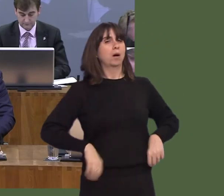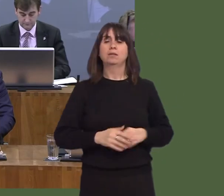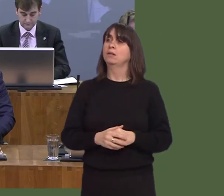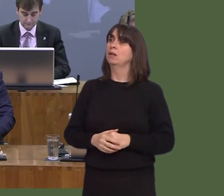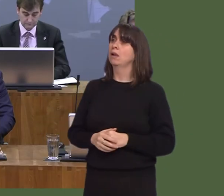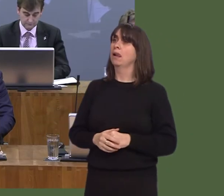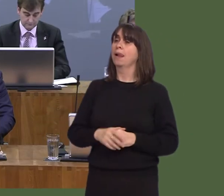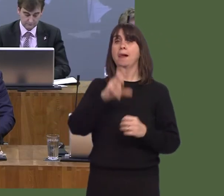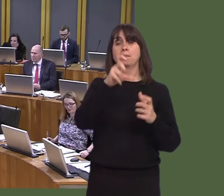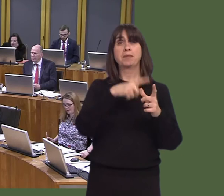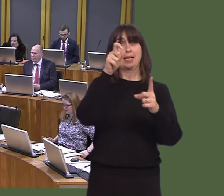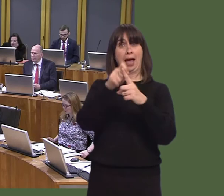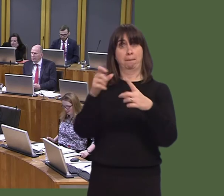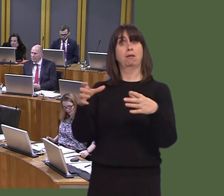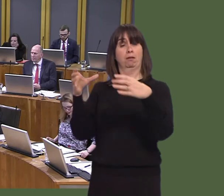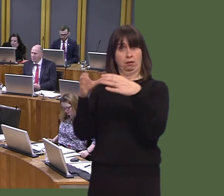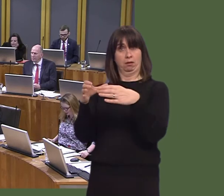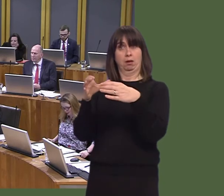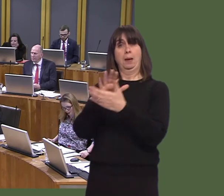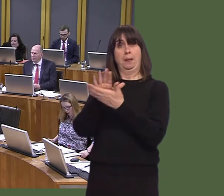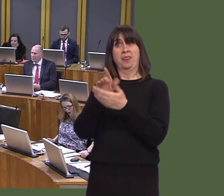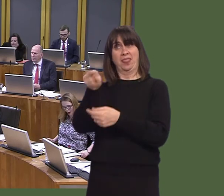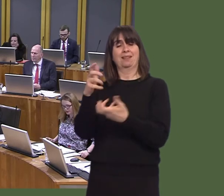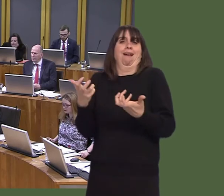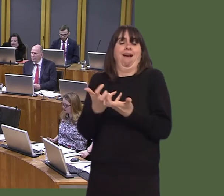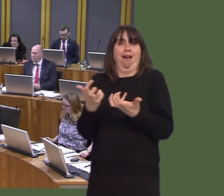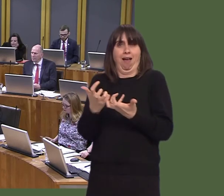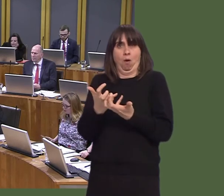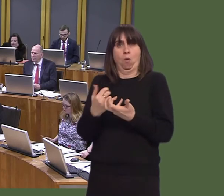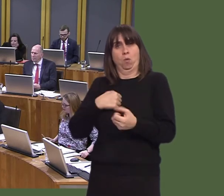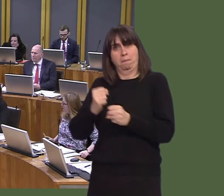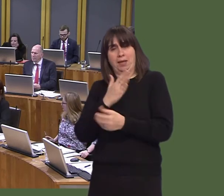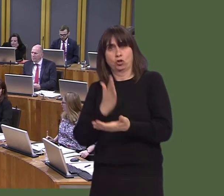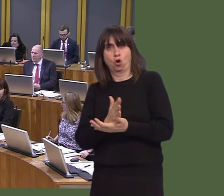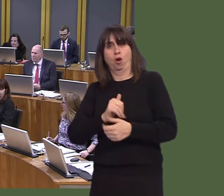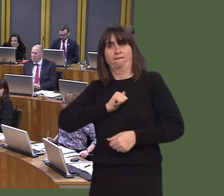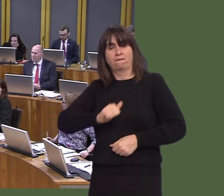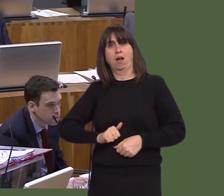consulate in Brussels, the Irish Government and others, giving us examples of how low-friction